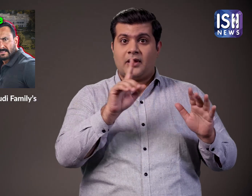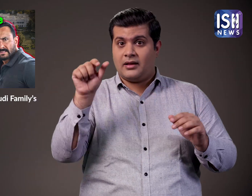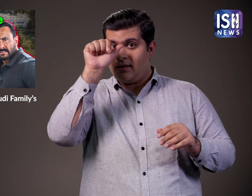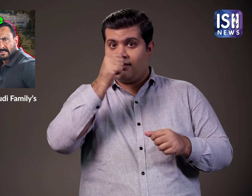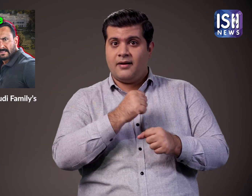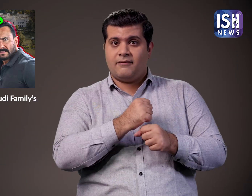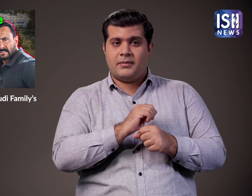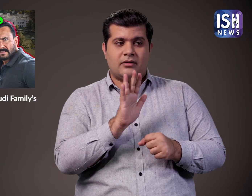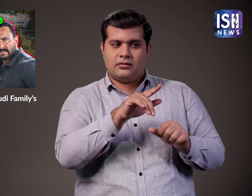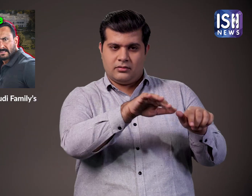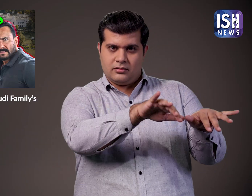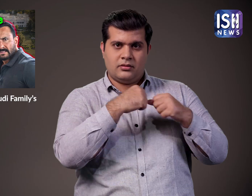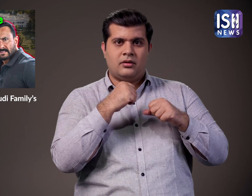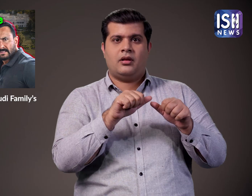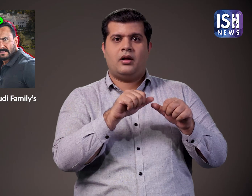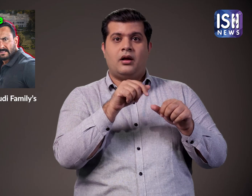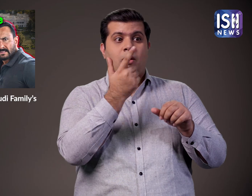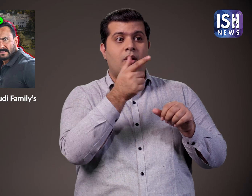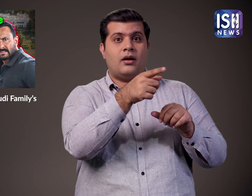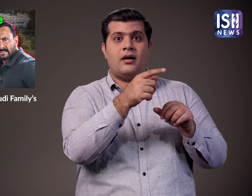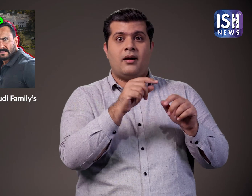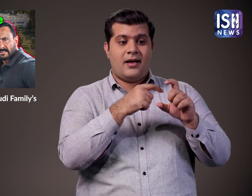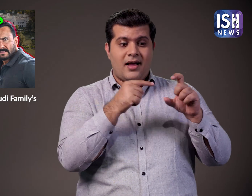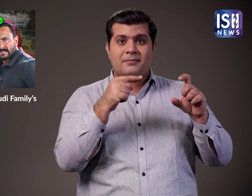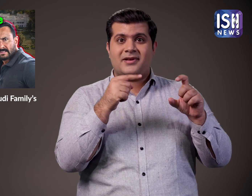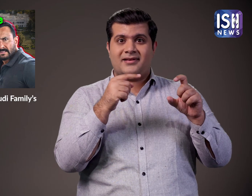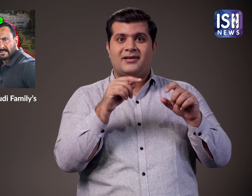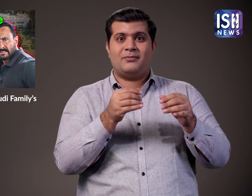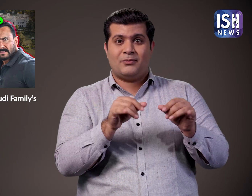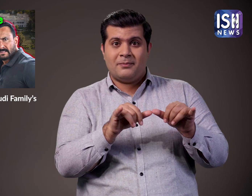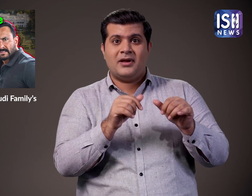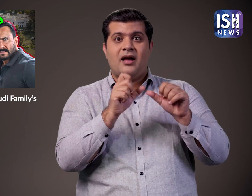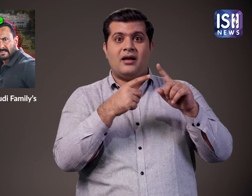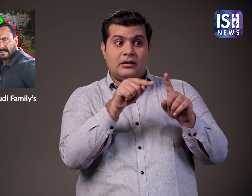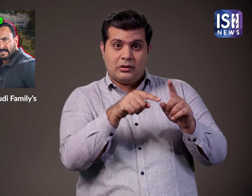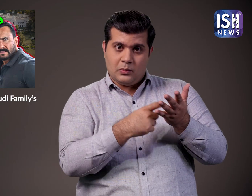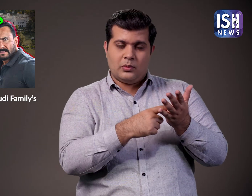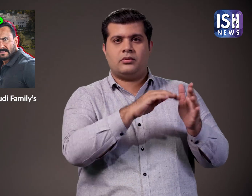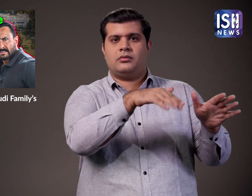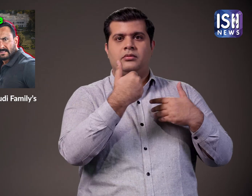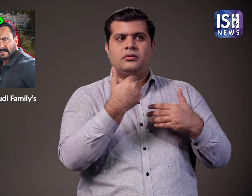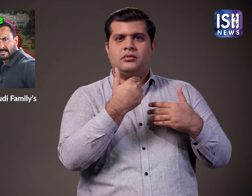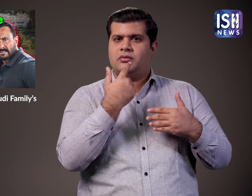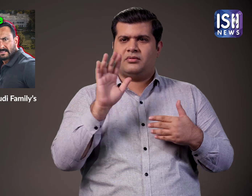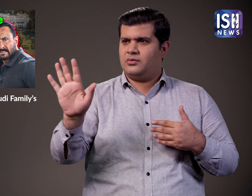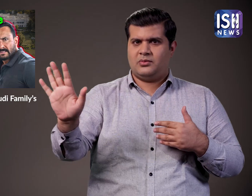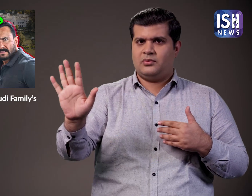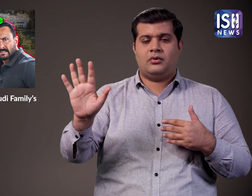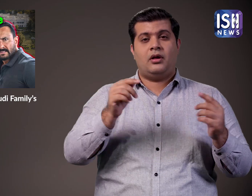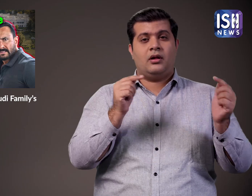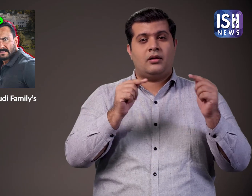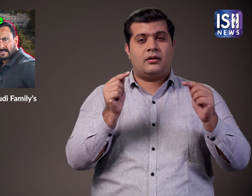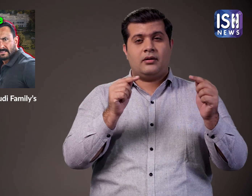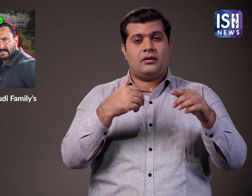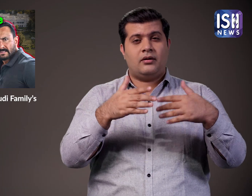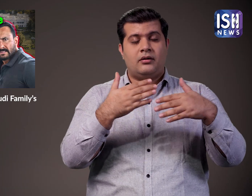The government wanted to take control of Abida's properties under the Enemy Propery Act. However, the legal fight is going on.